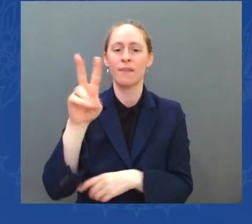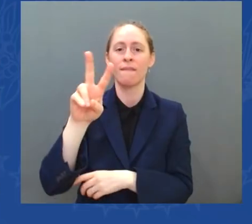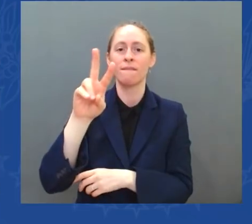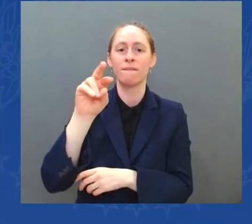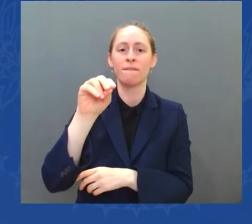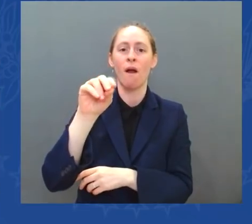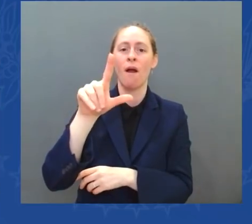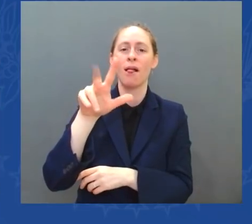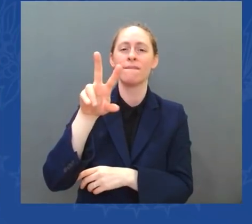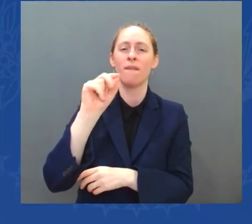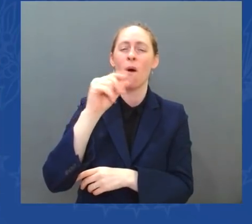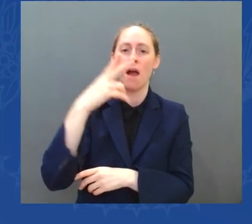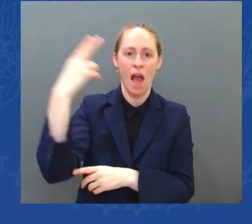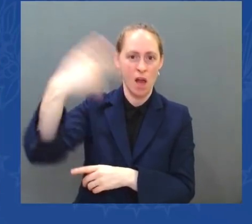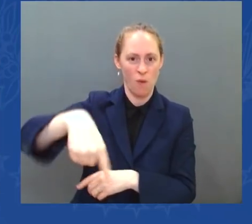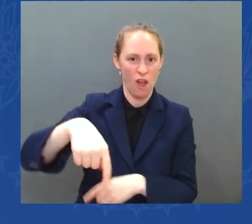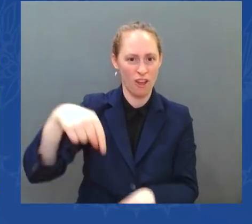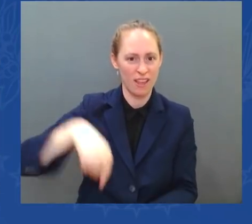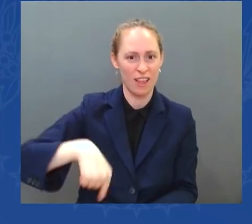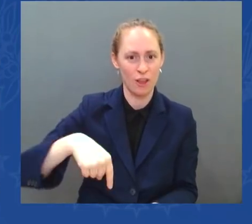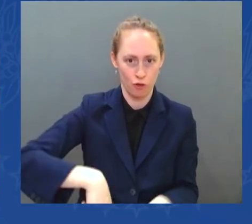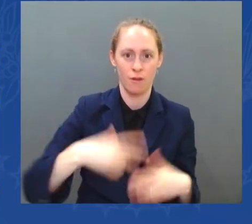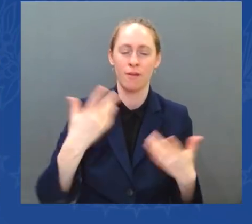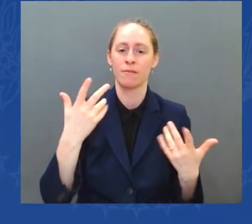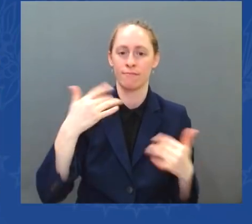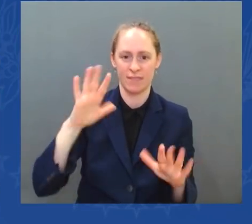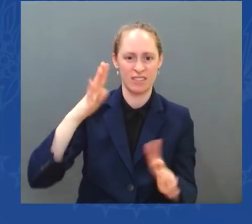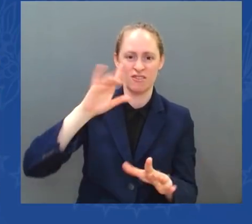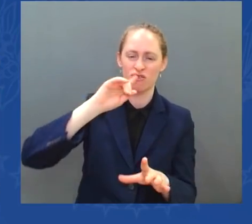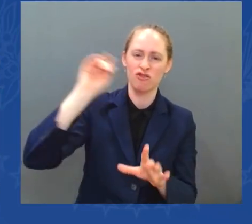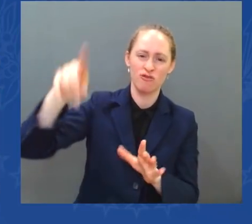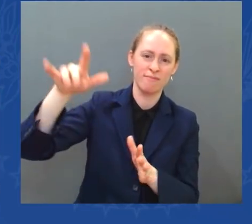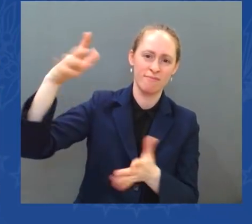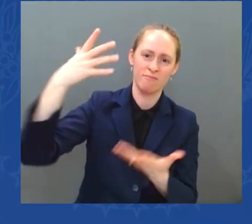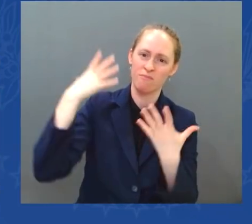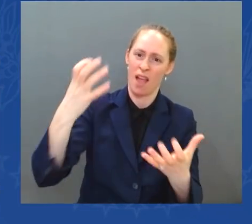ever for electric trucks. And just a few months ago --